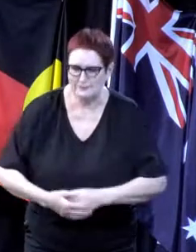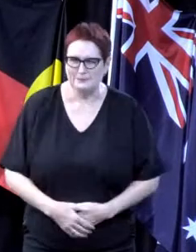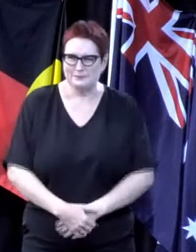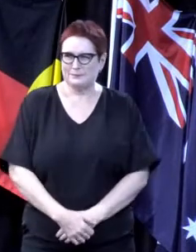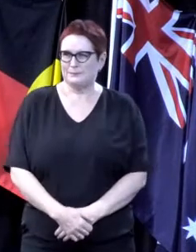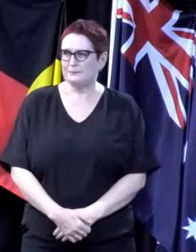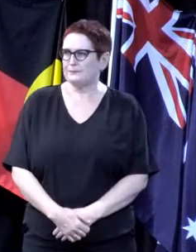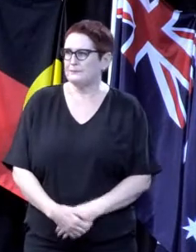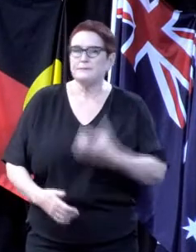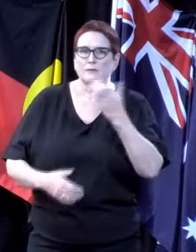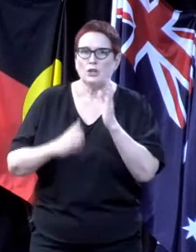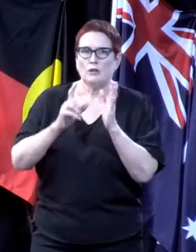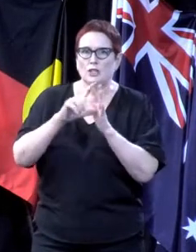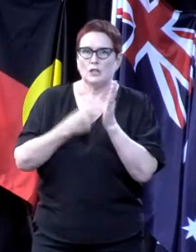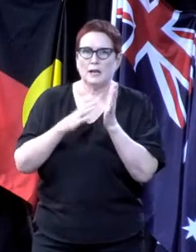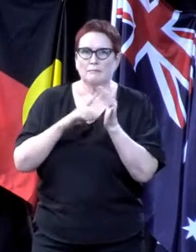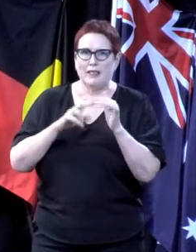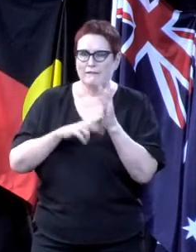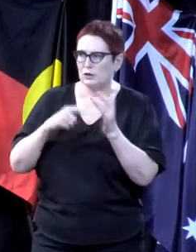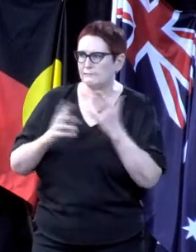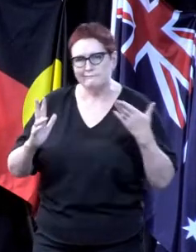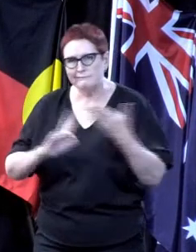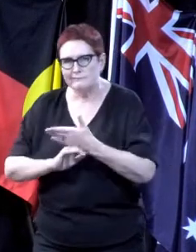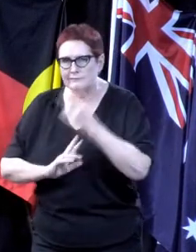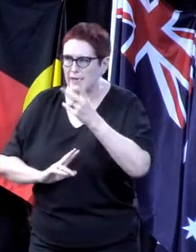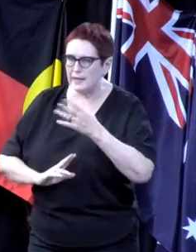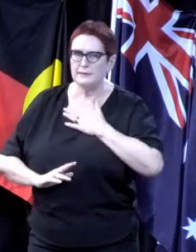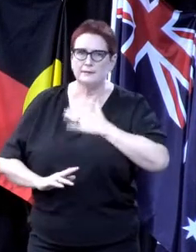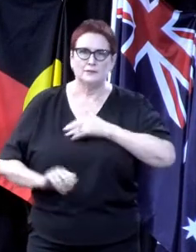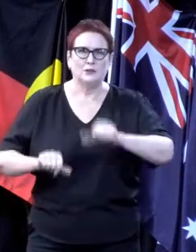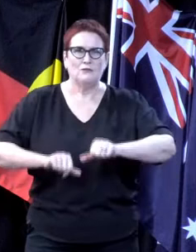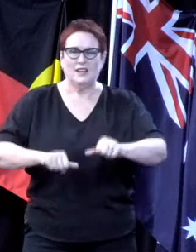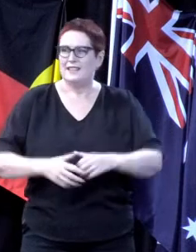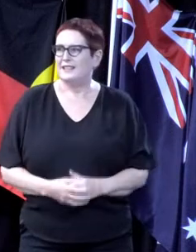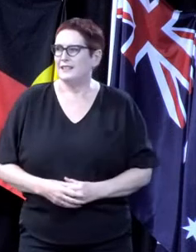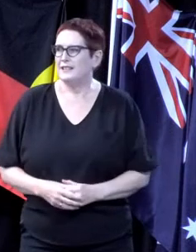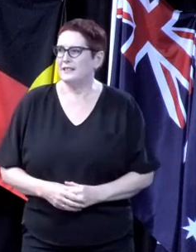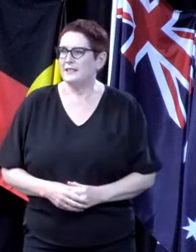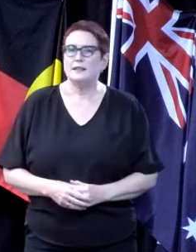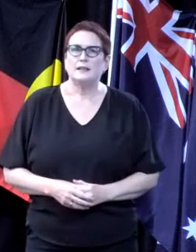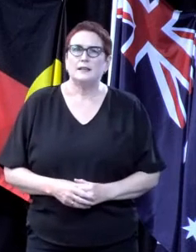Sorry, Dr. Mellifont. I once again interrupted. Not at all. I can indicate that I'm instructed that the Commonwealth